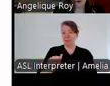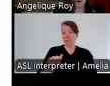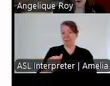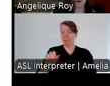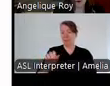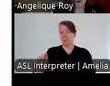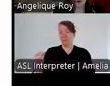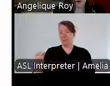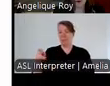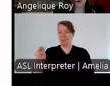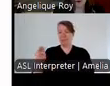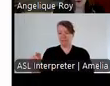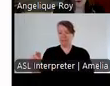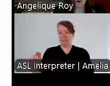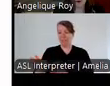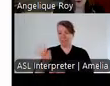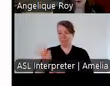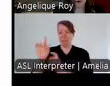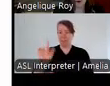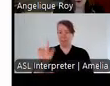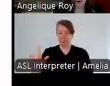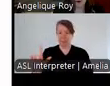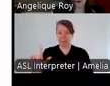they're currently working on adding corresponding filters, which we'll discuss